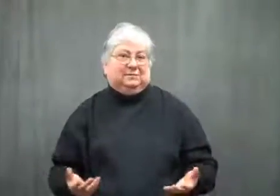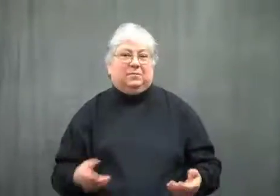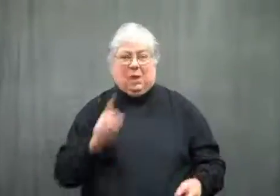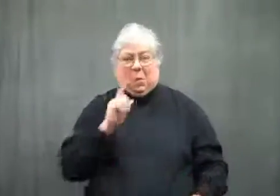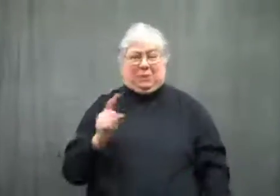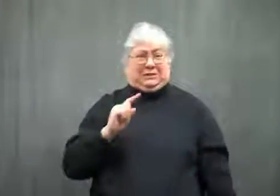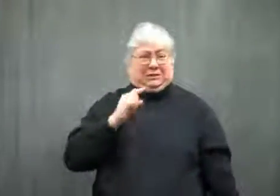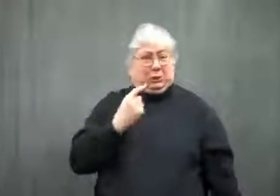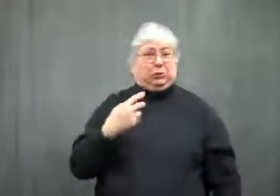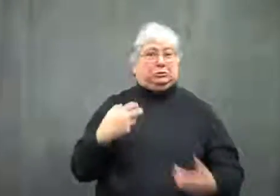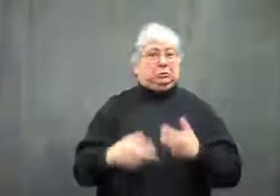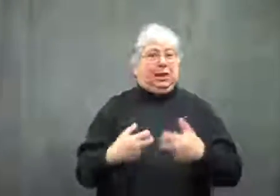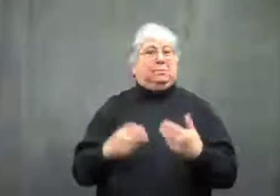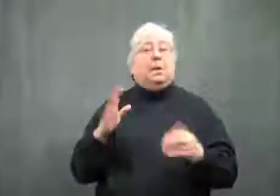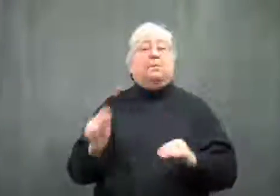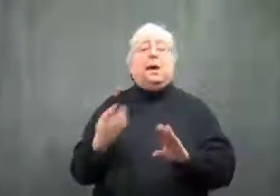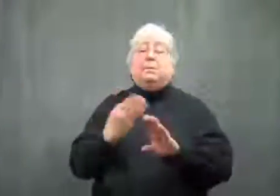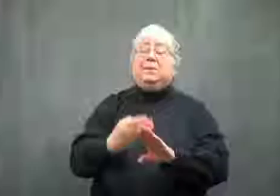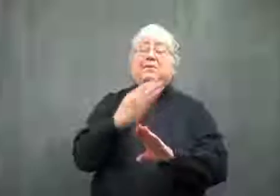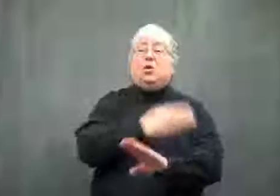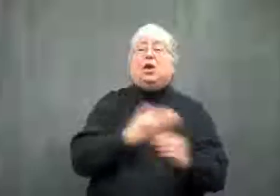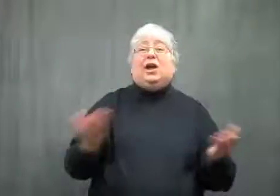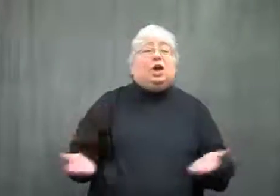It's a serious situation, but in the U.S.